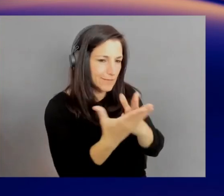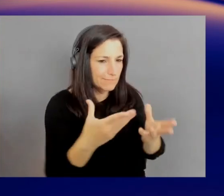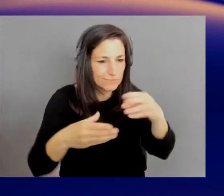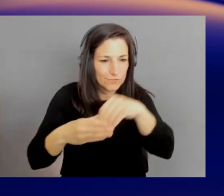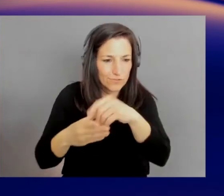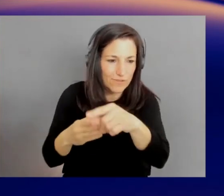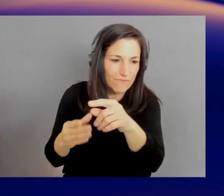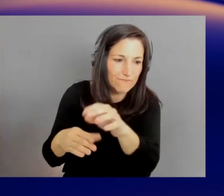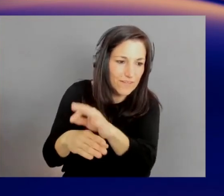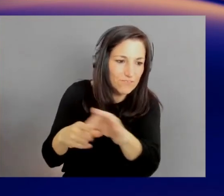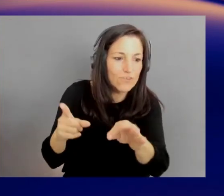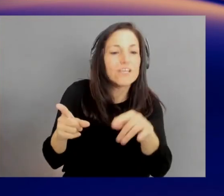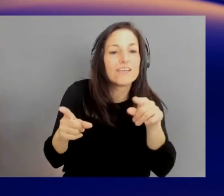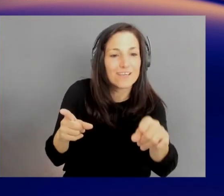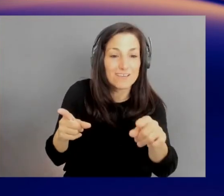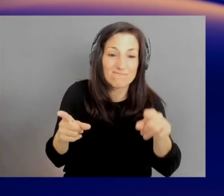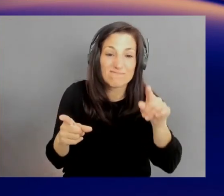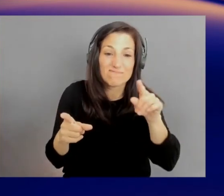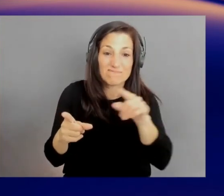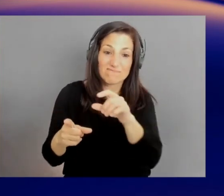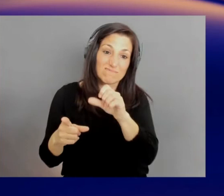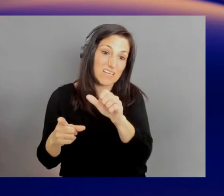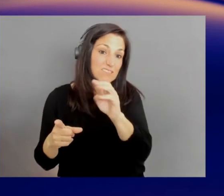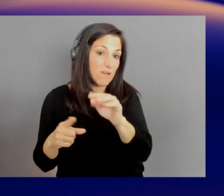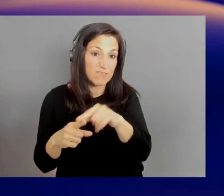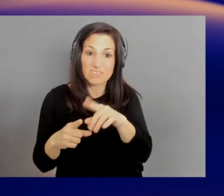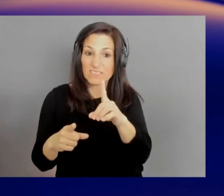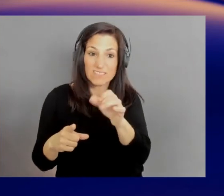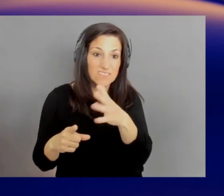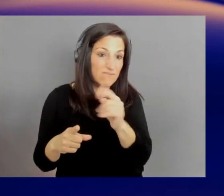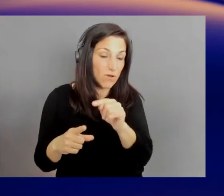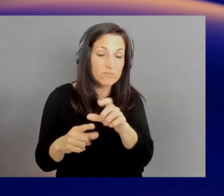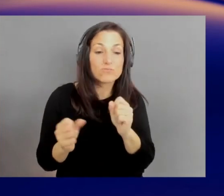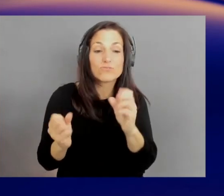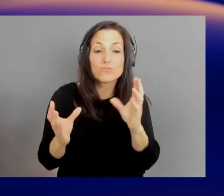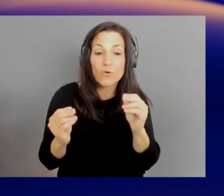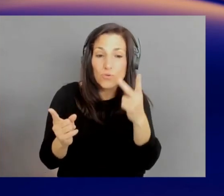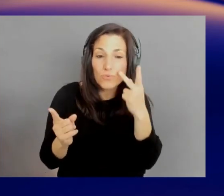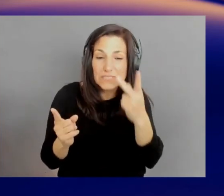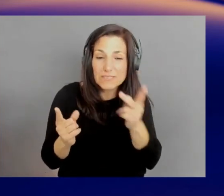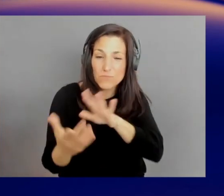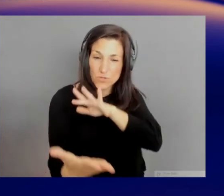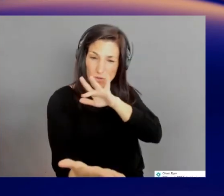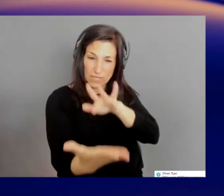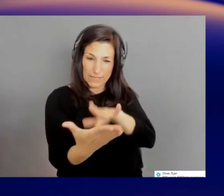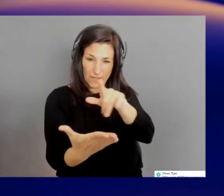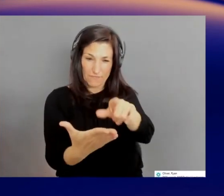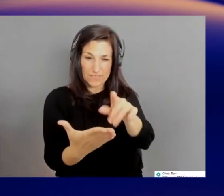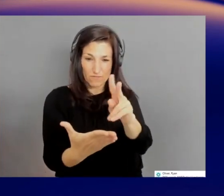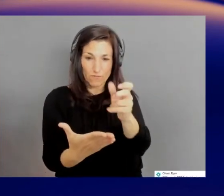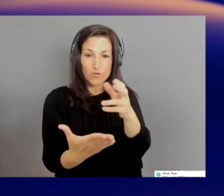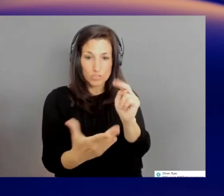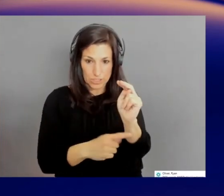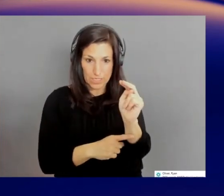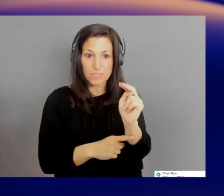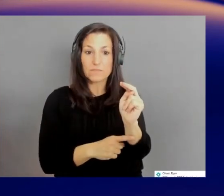Yeah. For SageMaker but yep. And you'll see here, when you kind of click on this version basically, it's just gonna have all the metadata